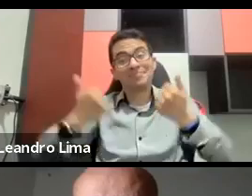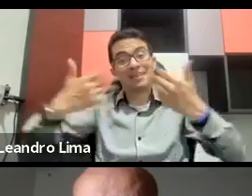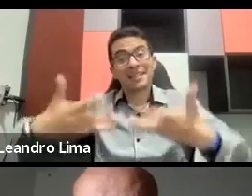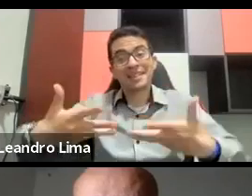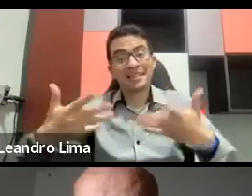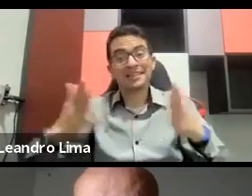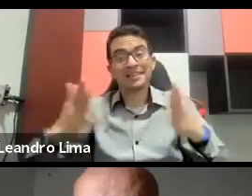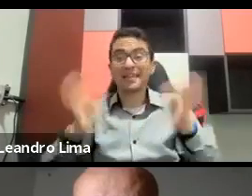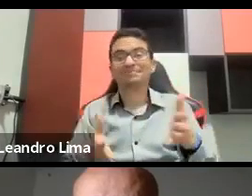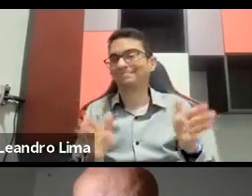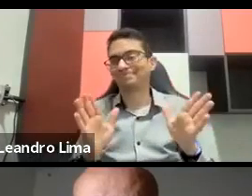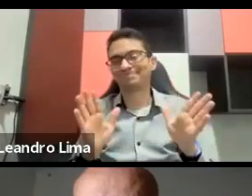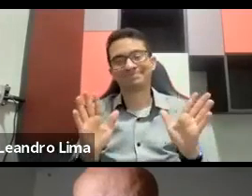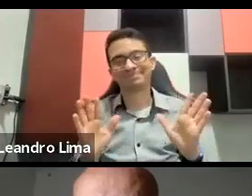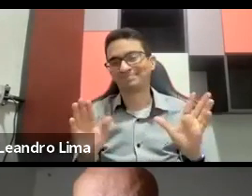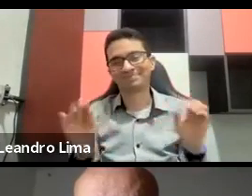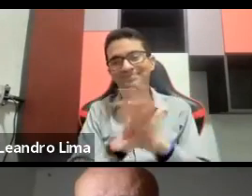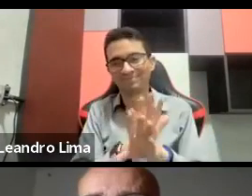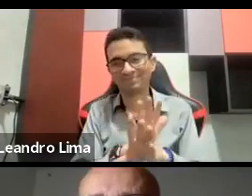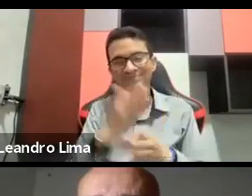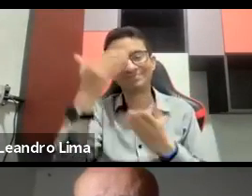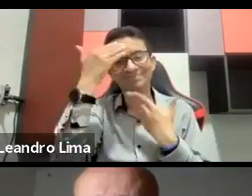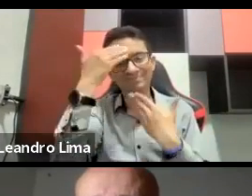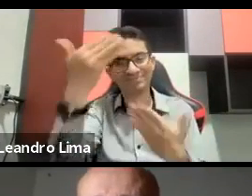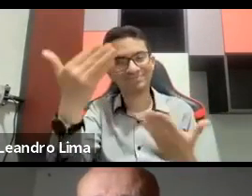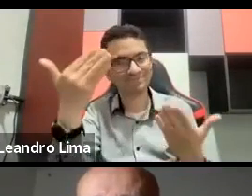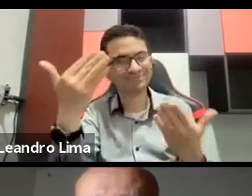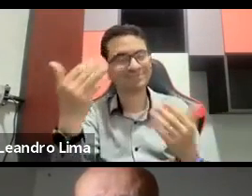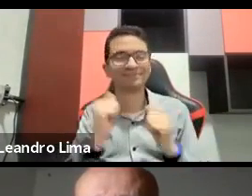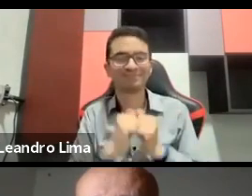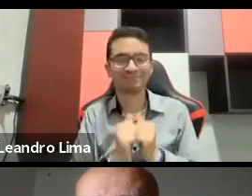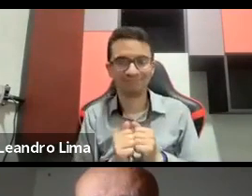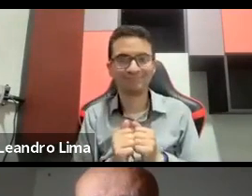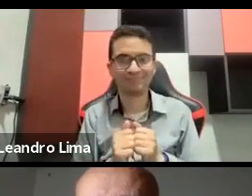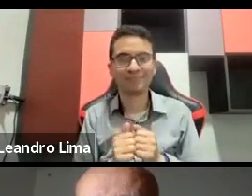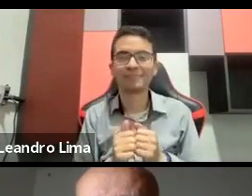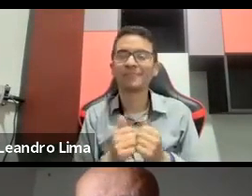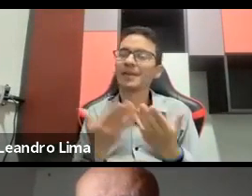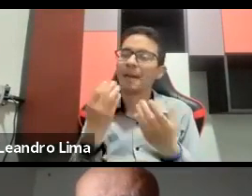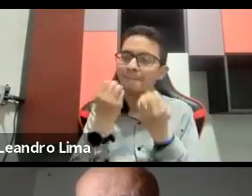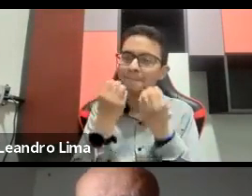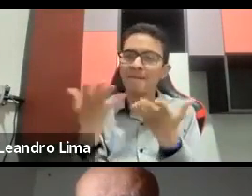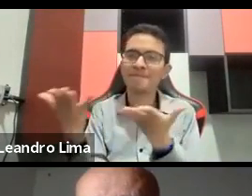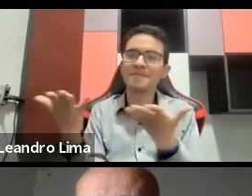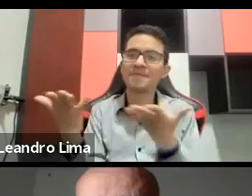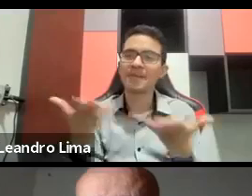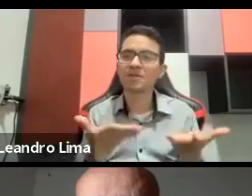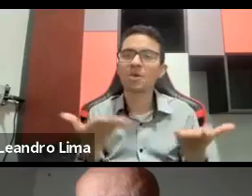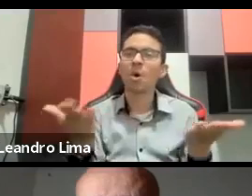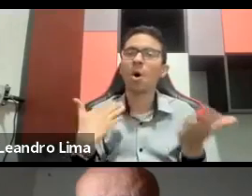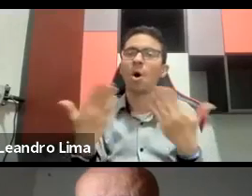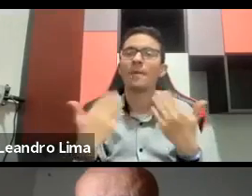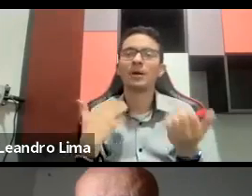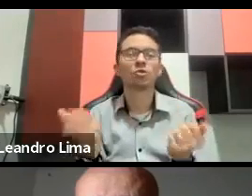everything I can do. and thank you so much. Um you are welcome you so much. Um you are welcome you so much. Um you are welcome to talk to us and thank you to talk to us and thank you to talk to us and thank you very much. to be here and to very much. to be here and to